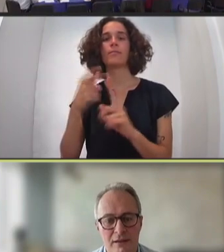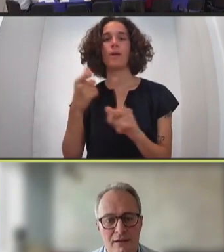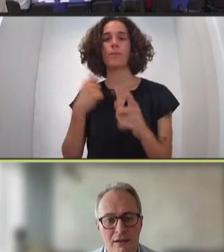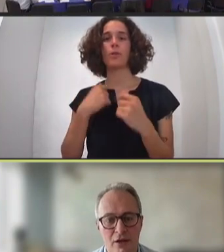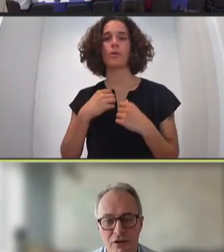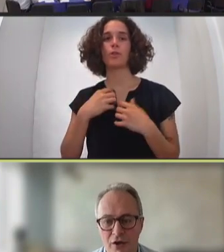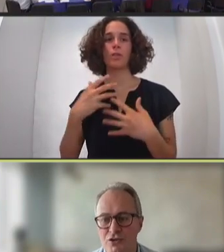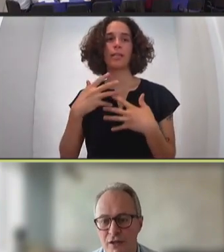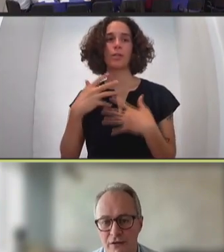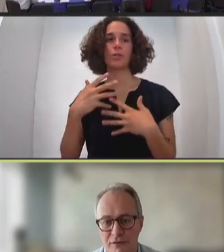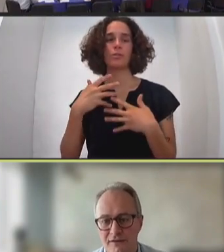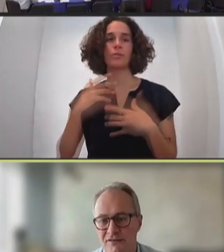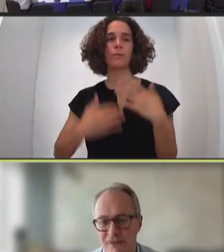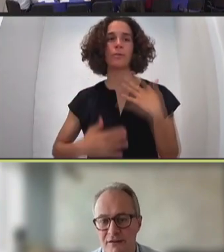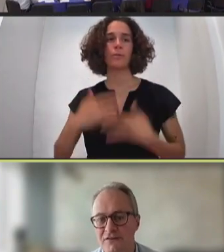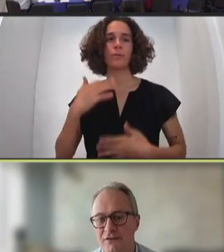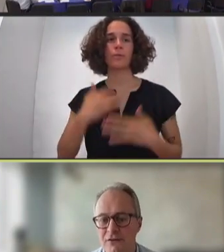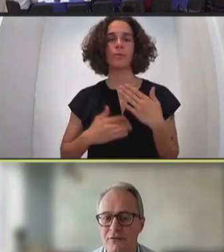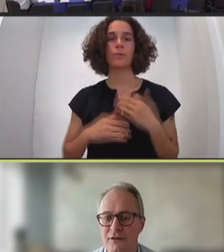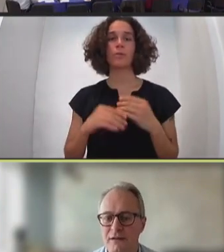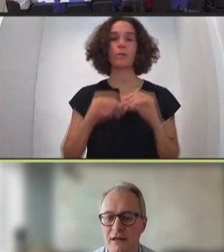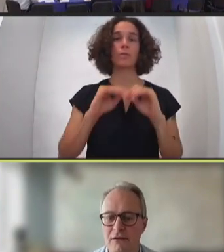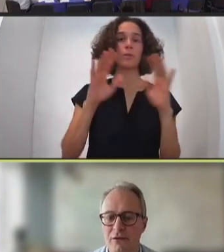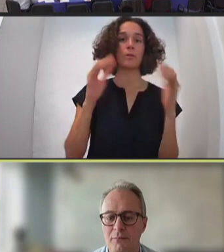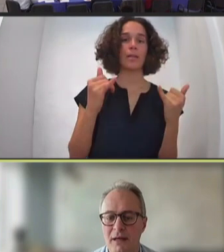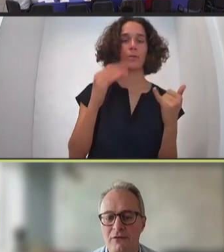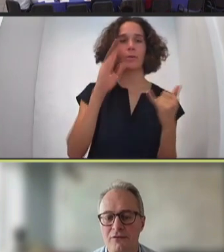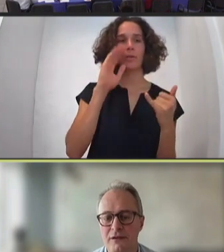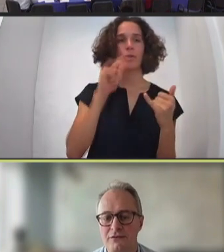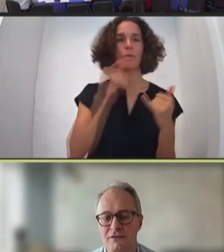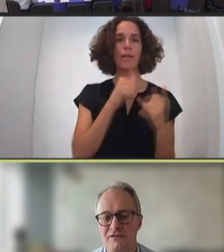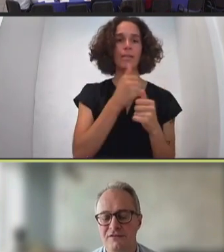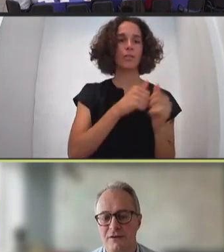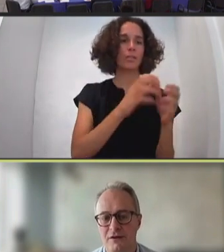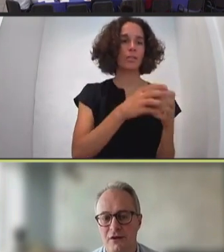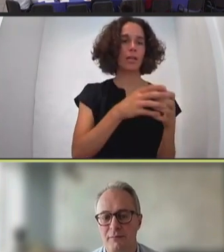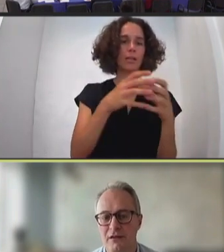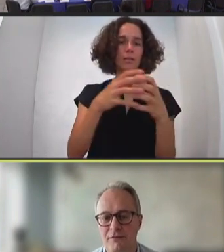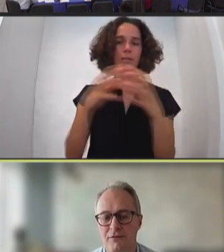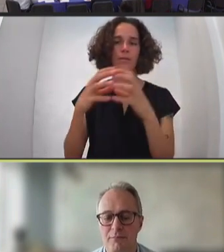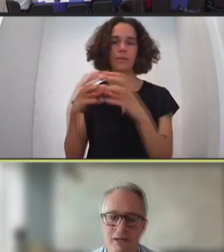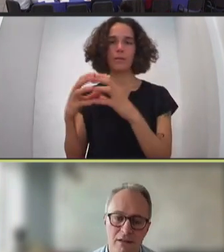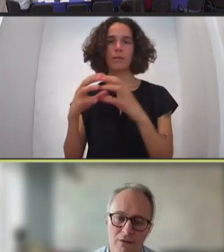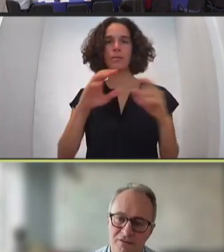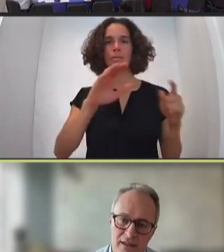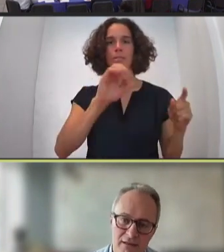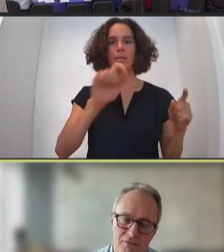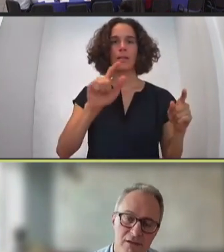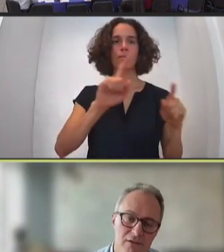the ontogeny of these cells is different. Alveolar macrophages are coming from the yolk sac and fetal